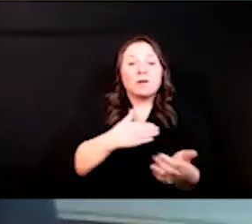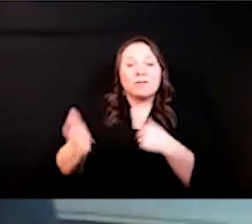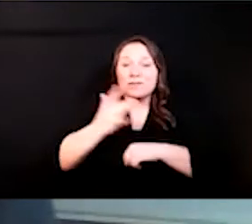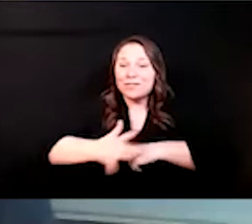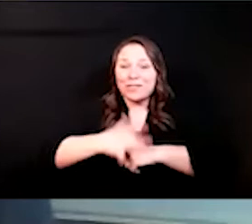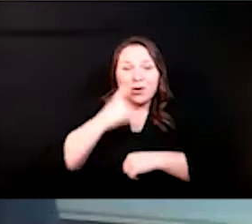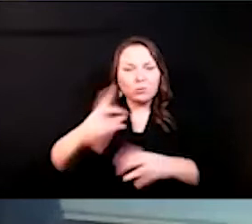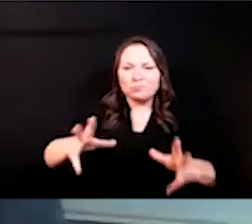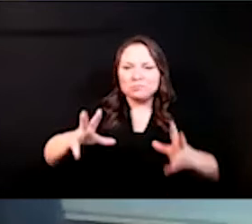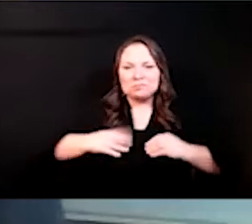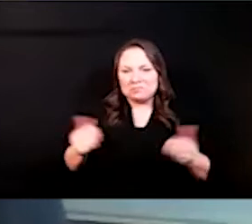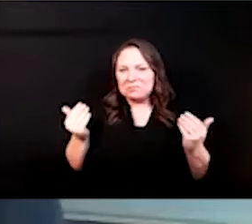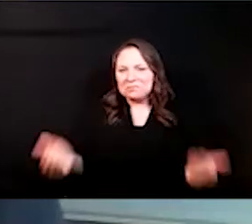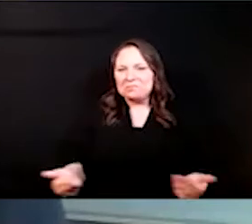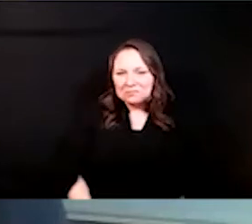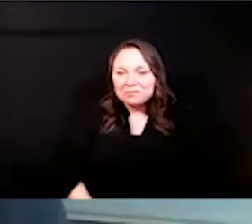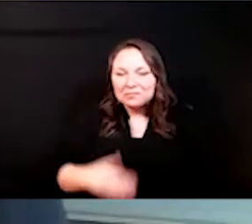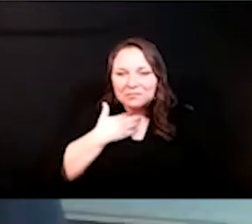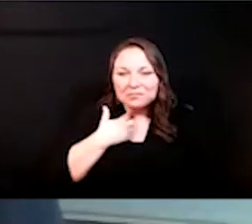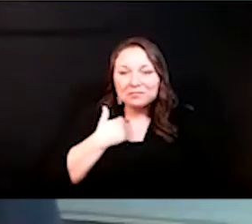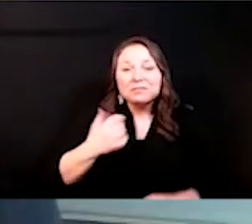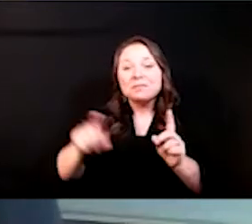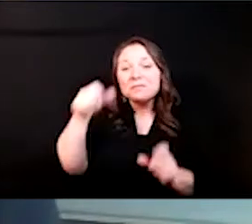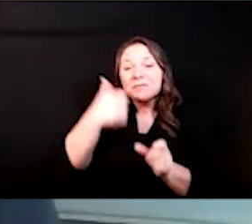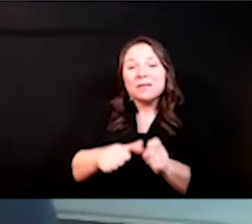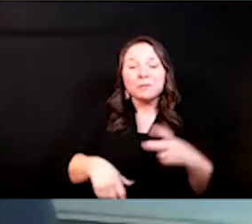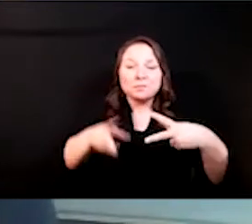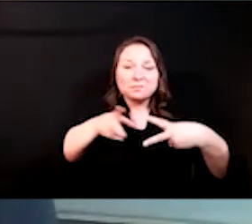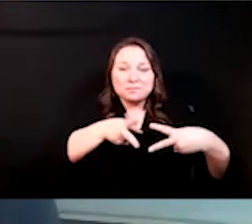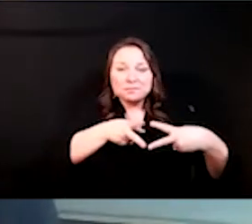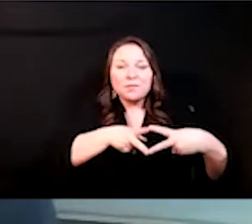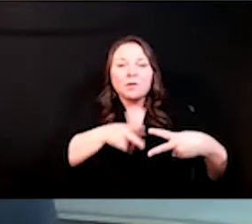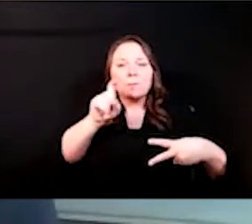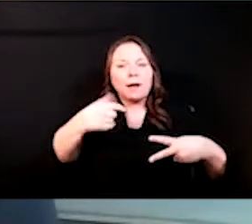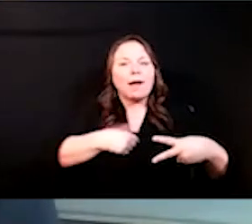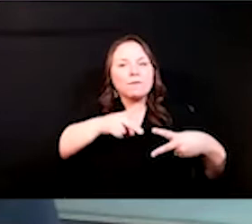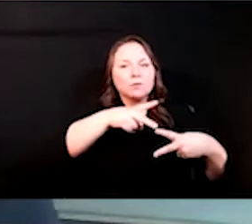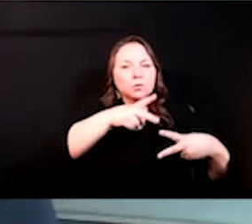WHICH EVER VACCINE IS MADE AVAILABLE TO YOU. THE ONE THING TO KEEP IN MIND WITH THESE TWO-DOSE SERIES FOR